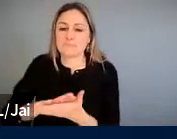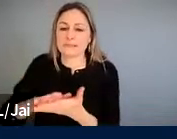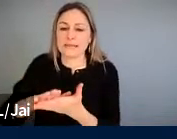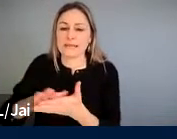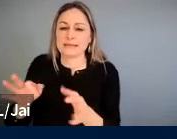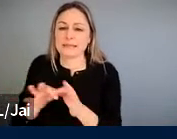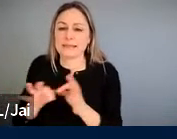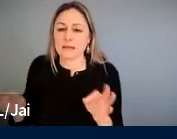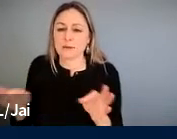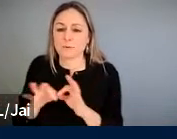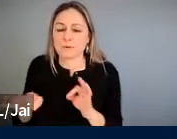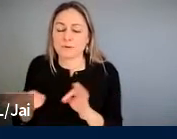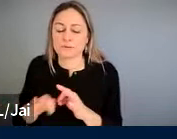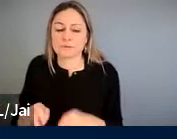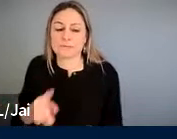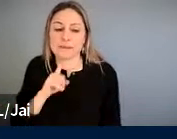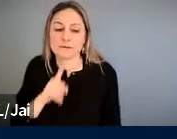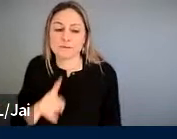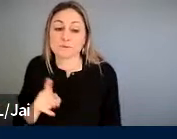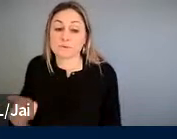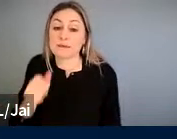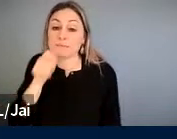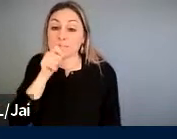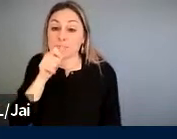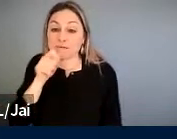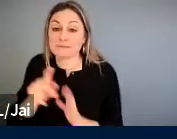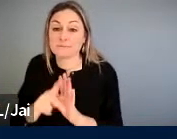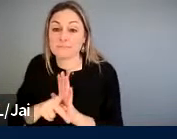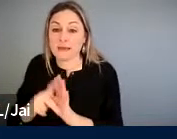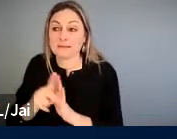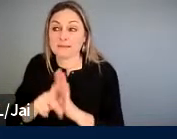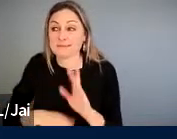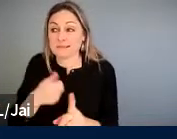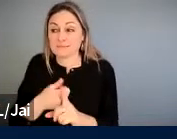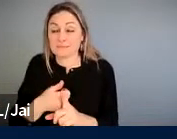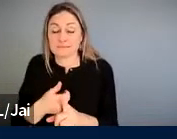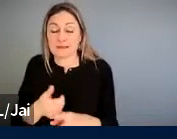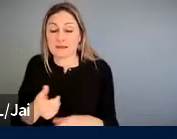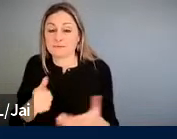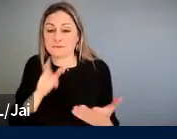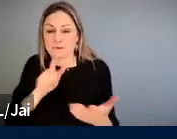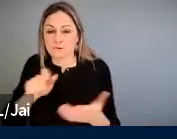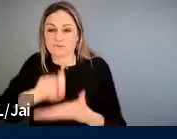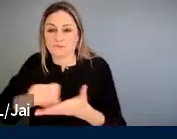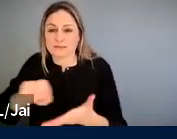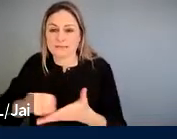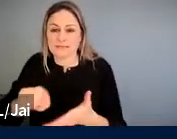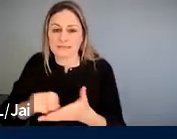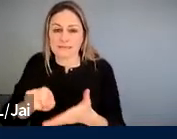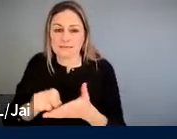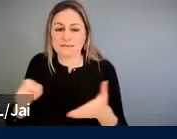Making sure that privacy policies themselves are written in plain language or that there